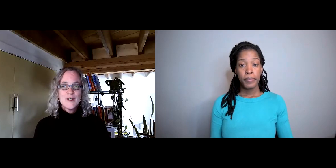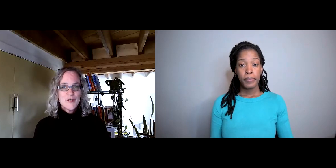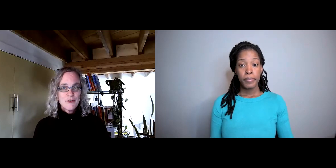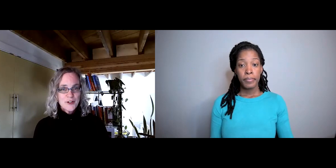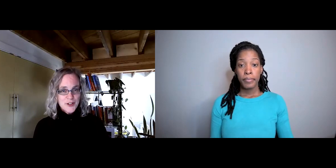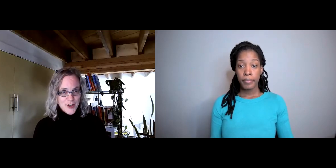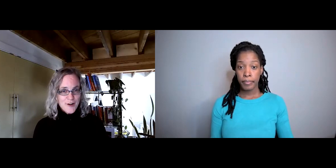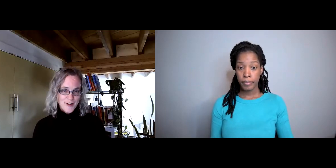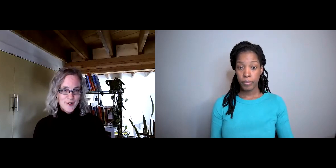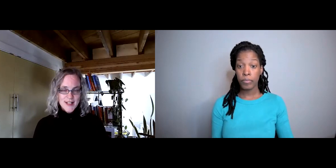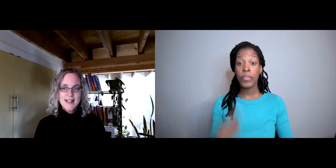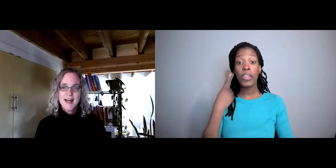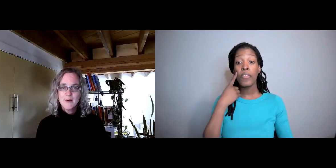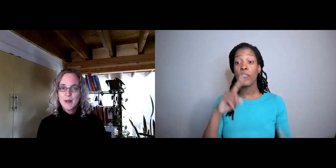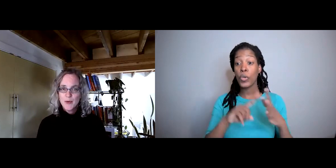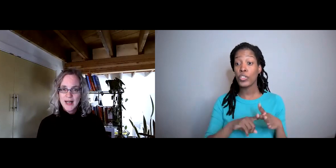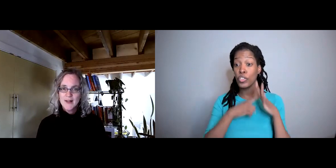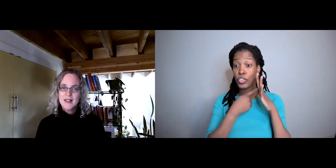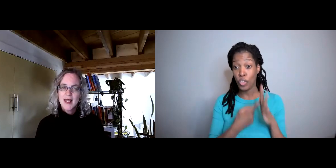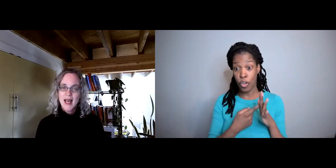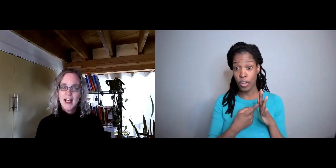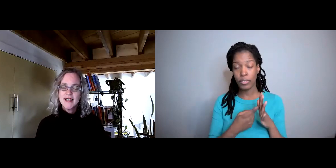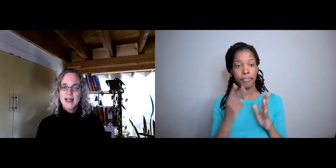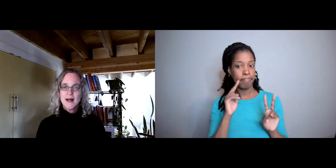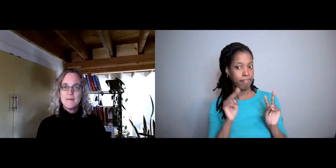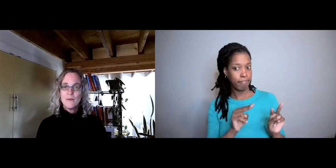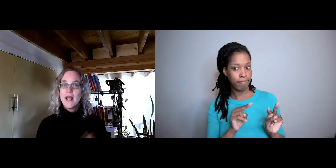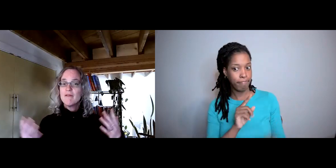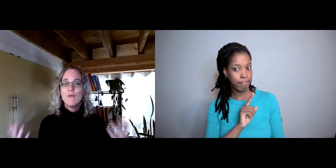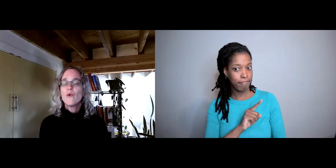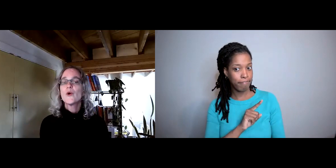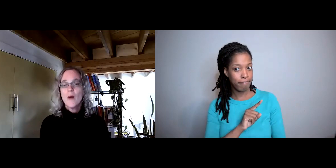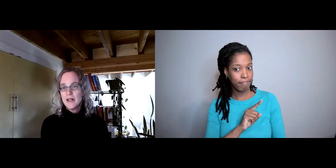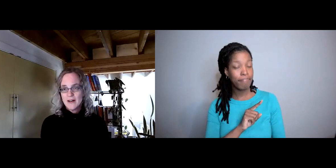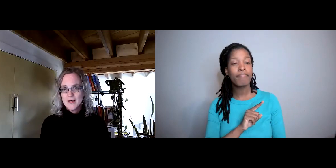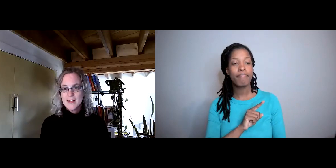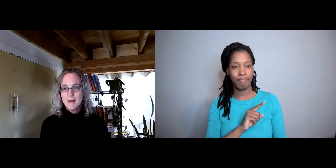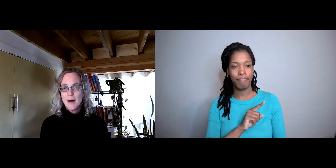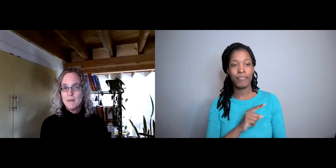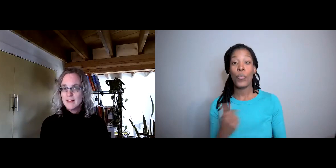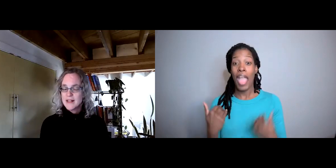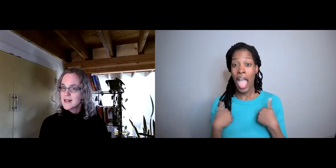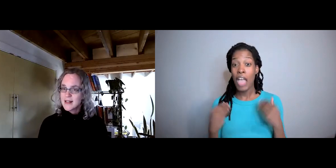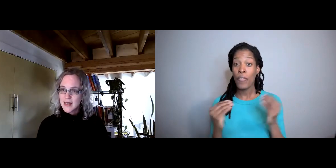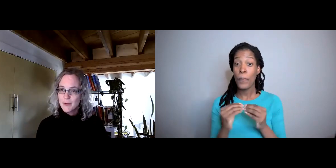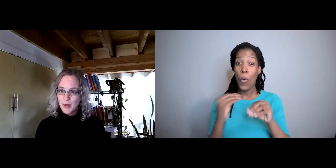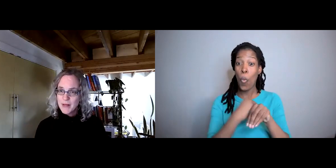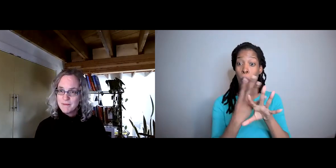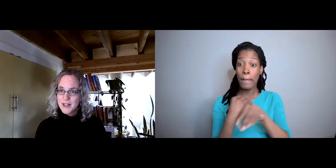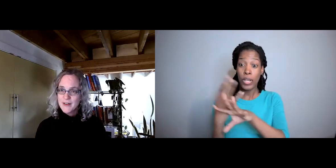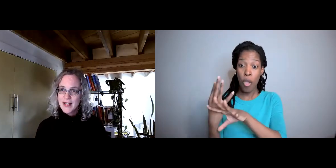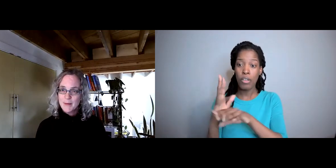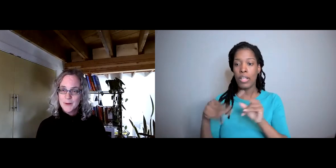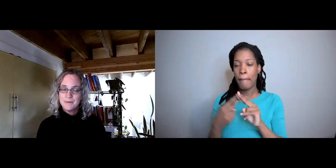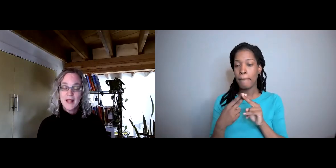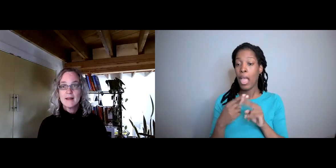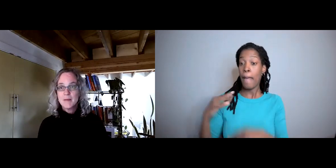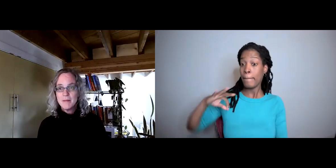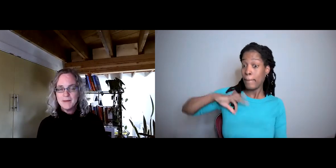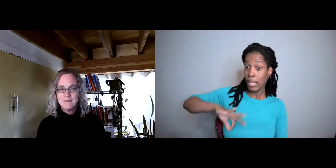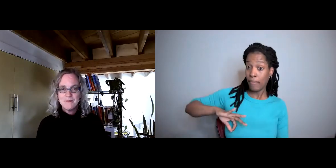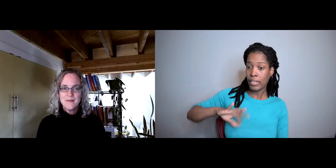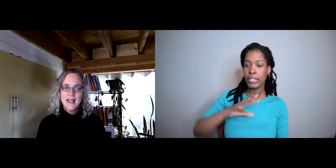So for starters. I want to point out that we have more webinars about benefits and self employment that are available and upcoming.